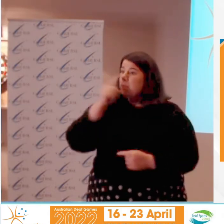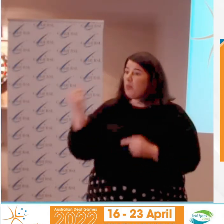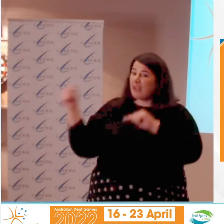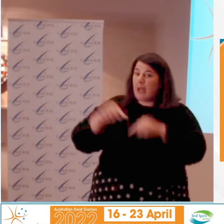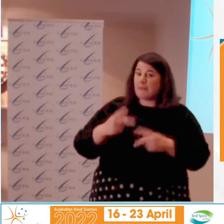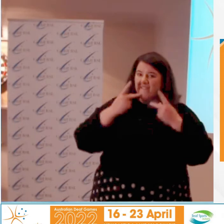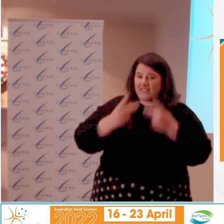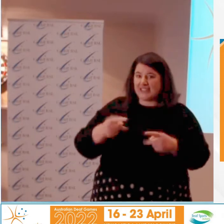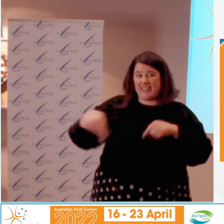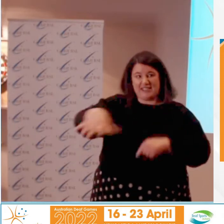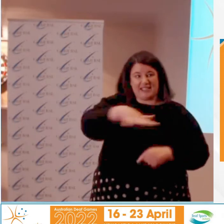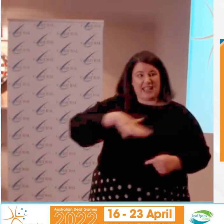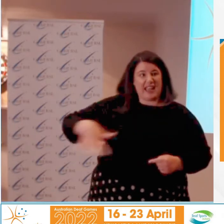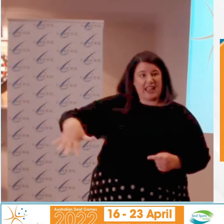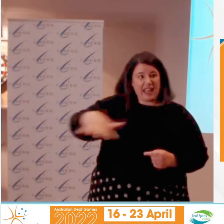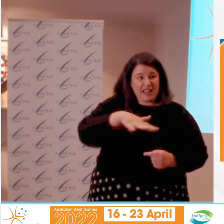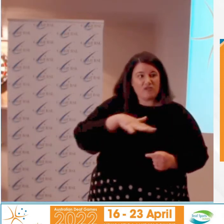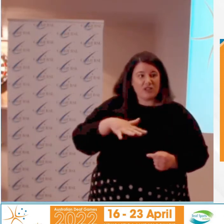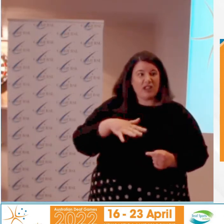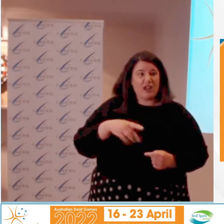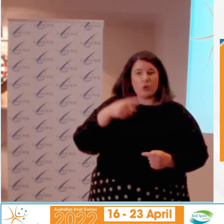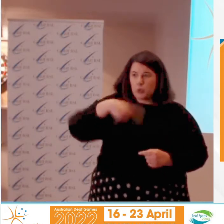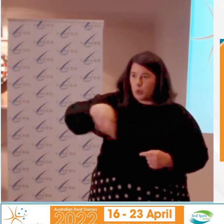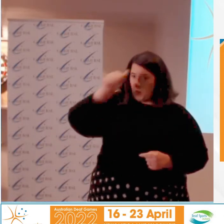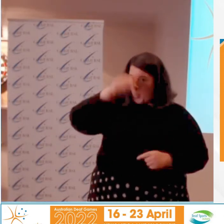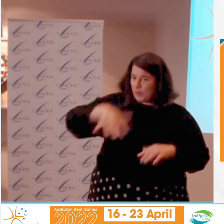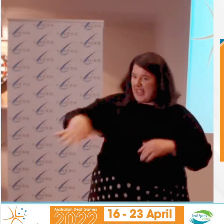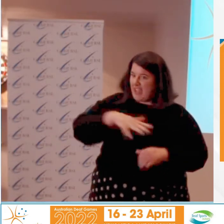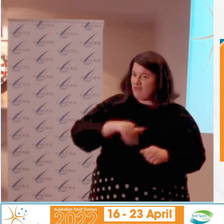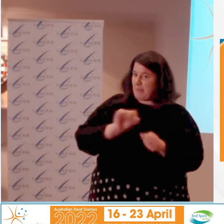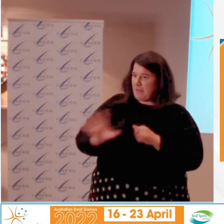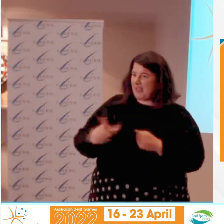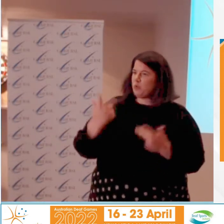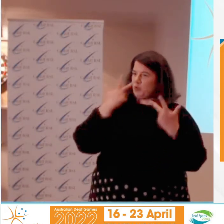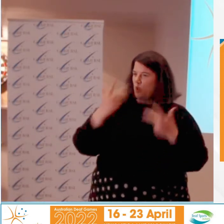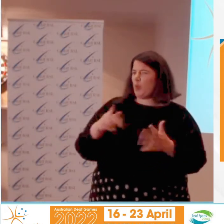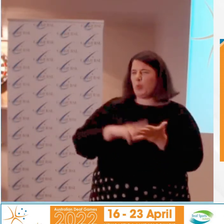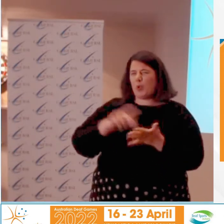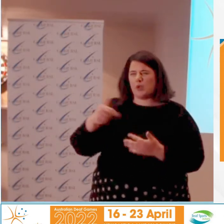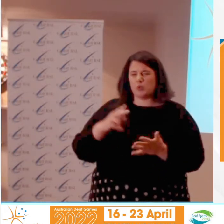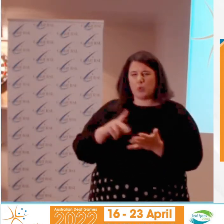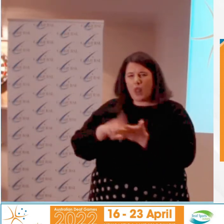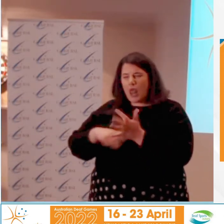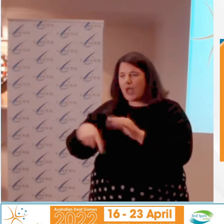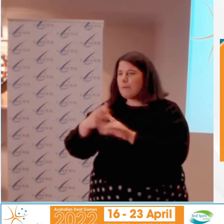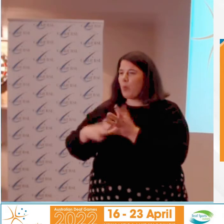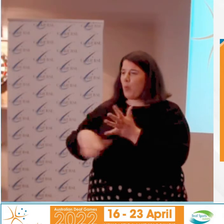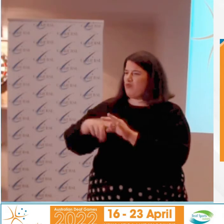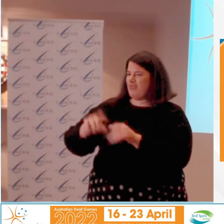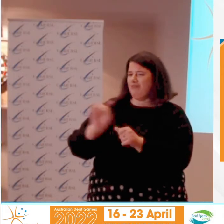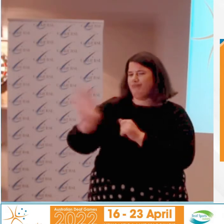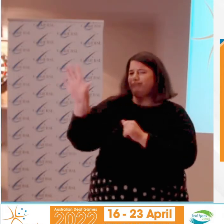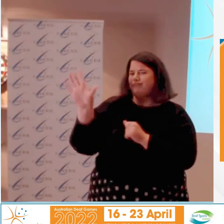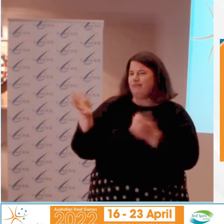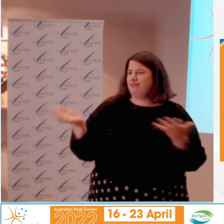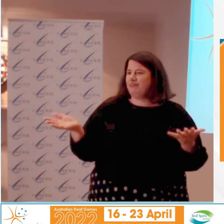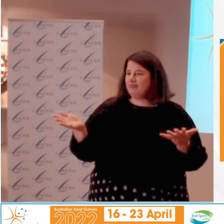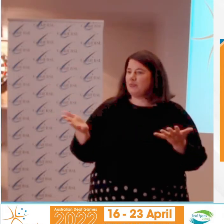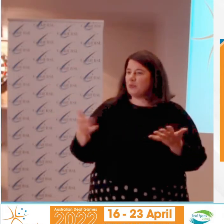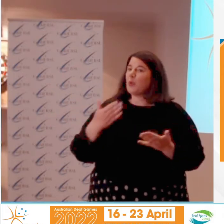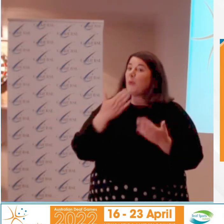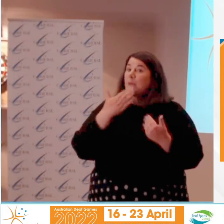to attend a certain sport so that the visitors in the area will know where to go so you'll know best